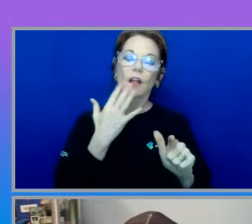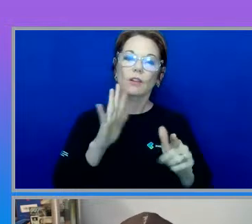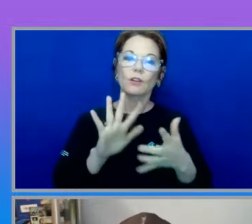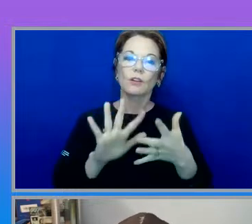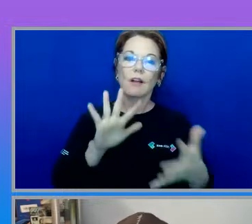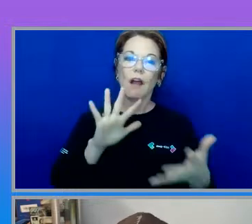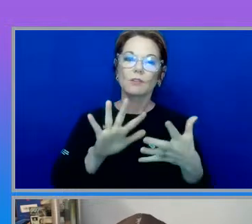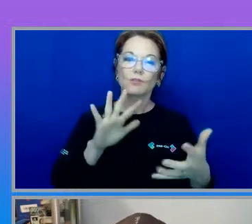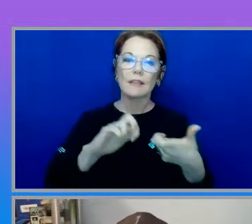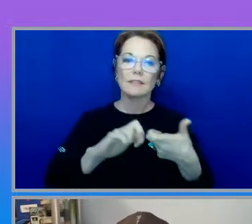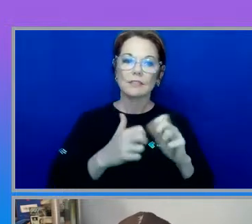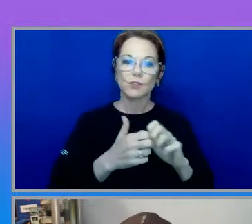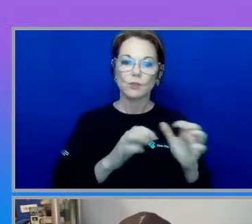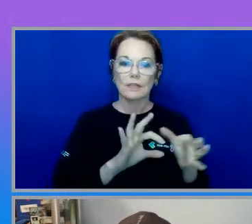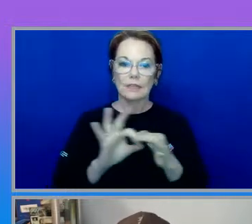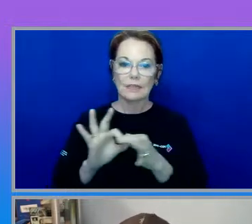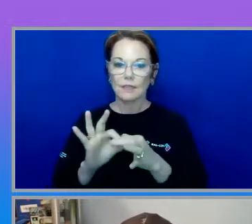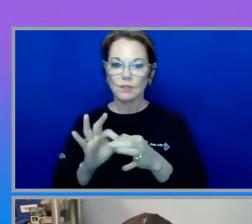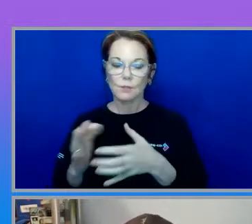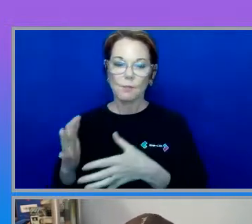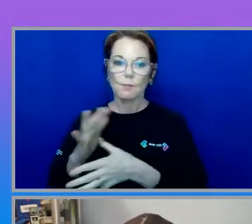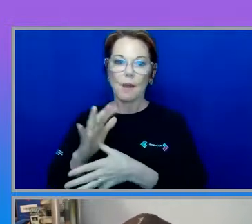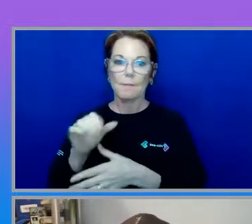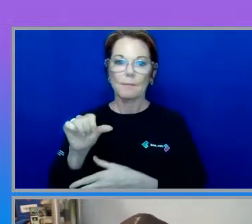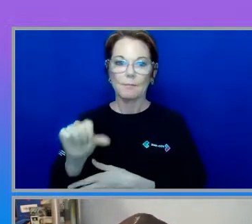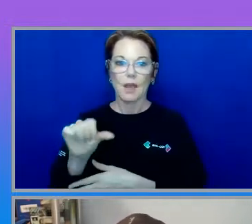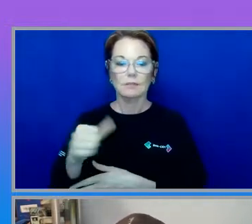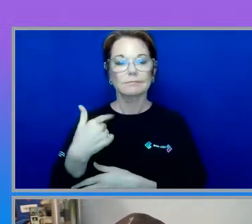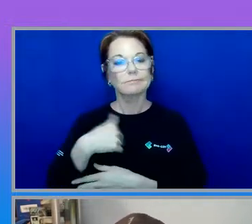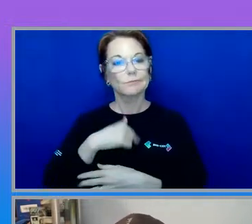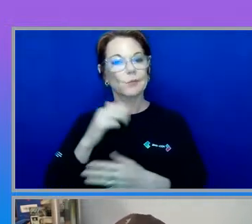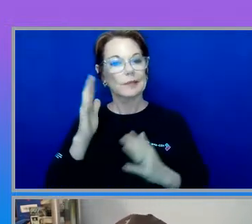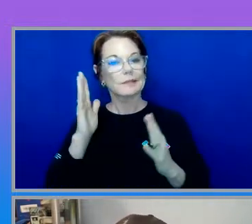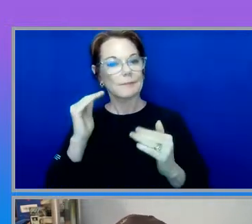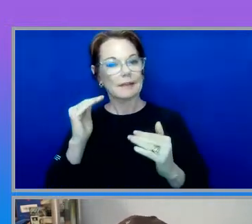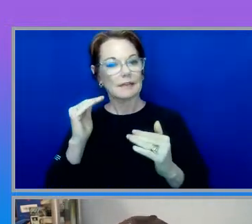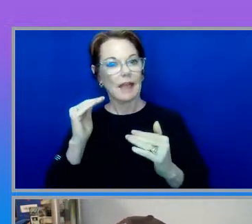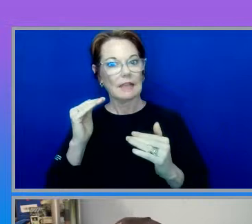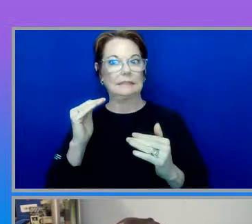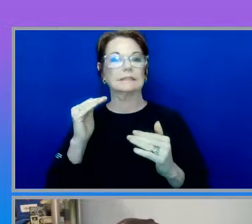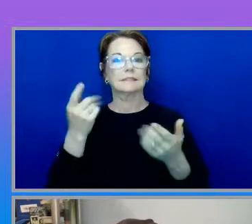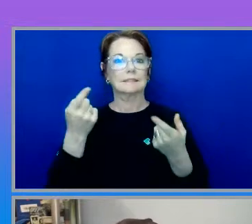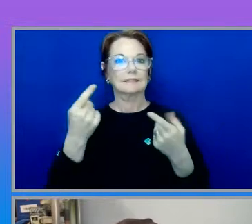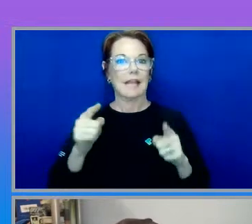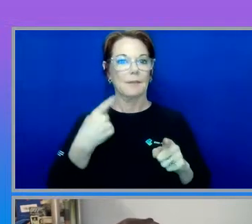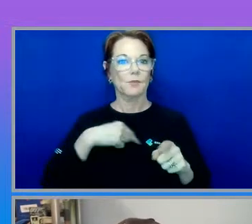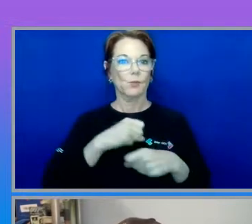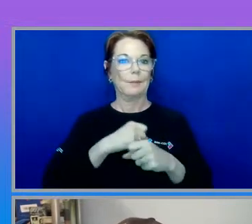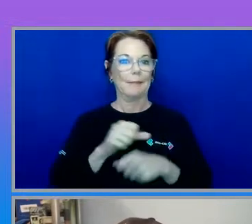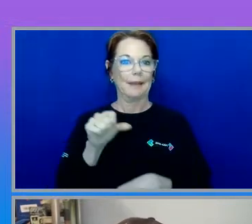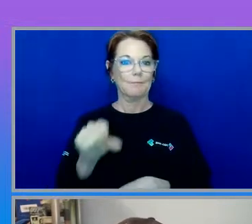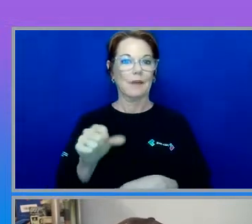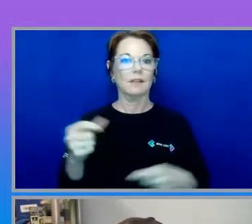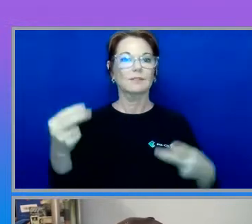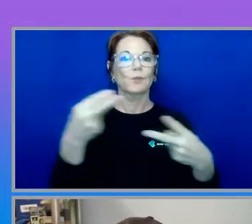primary button, which is kind of what we'd expect. We kind of made those buttons worse. And